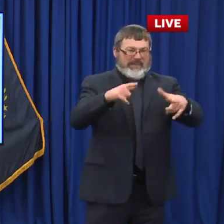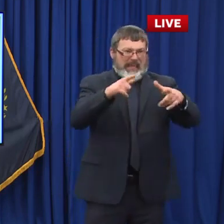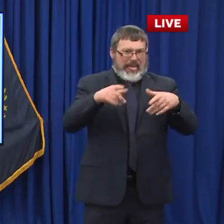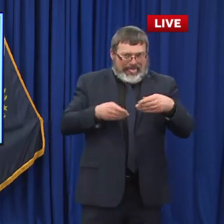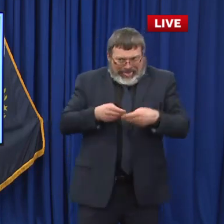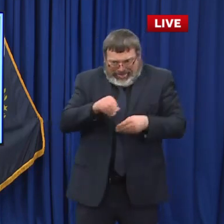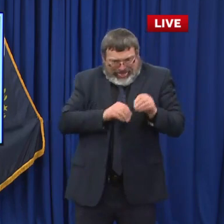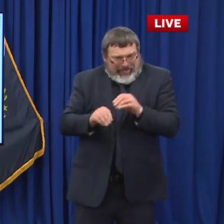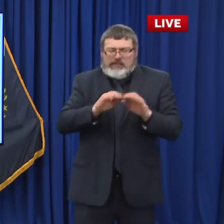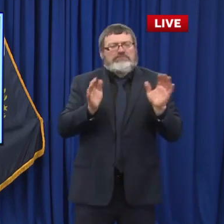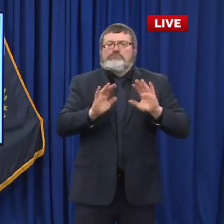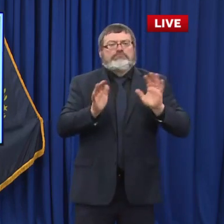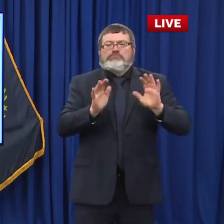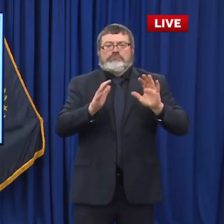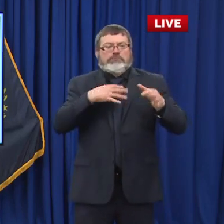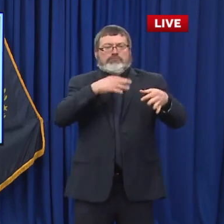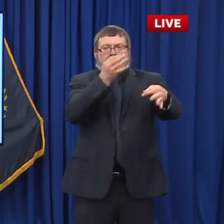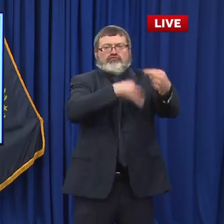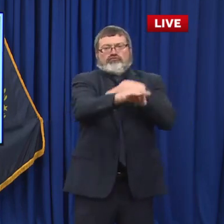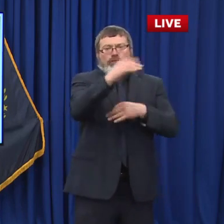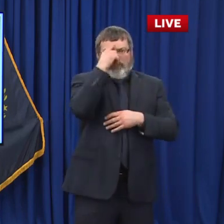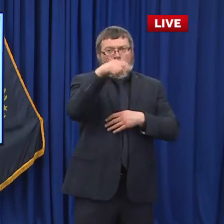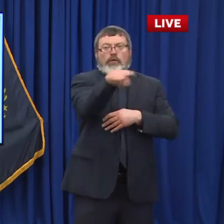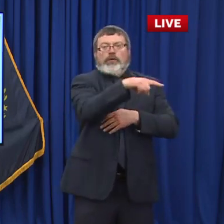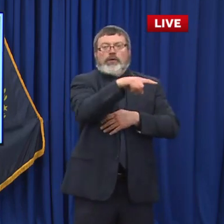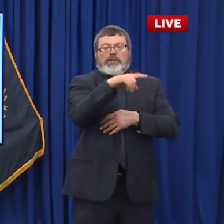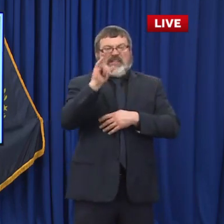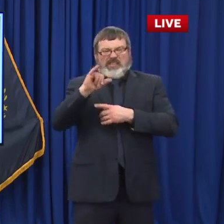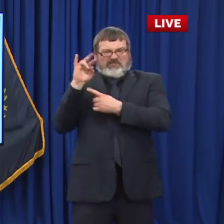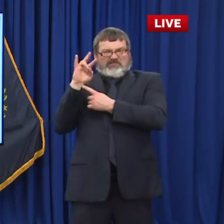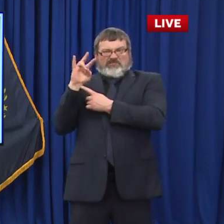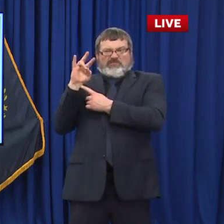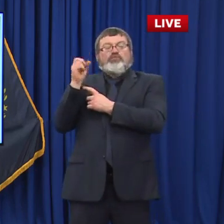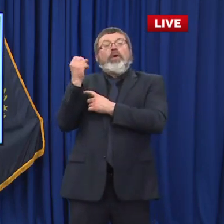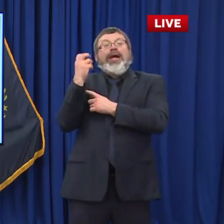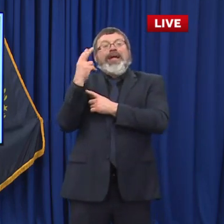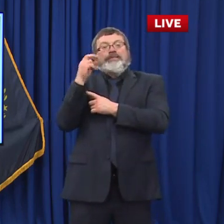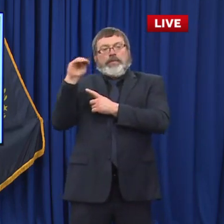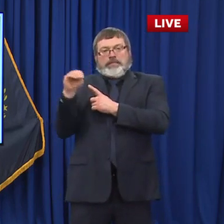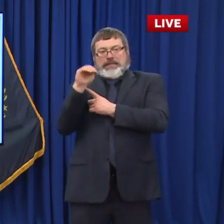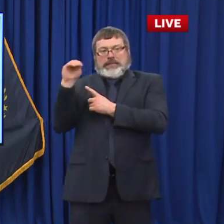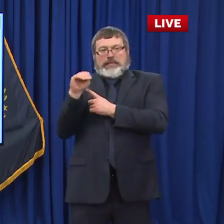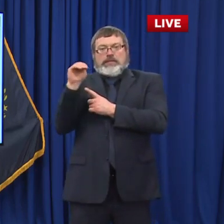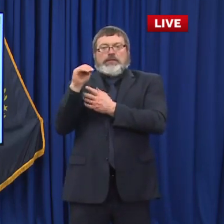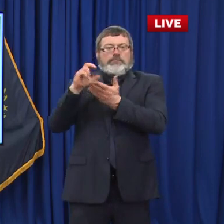THE STATE IS PICKING UP ON THE REST OF THAT WHICH INCLUDES OUR HOSPITALS.